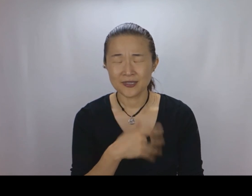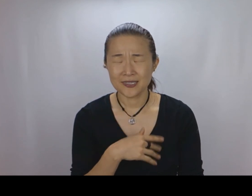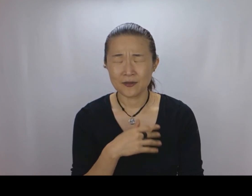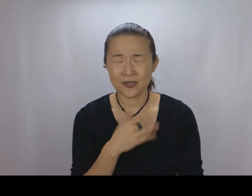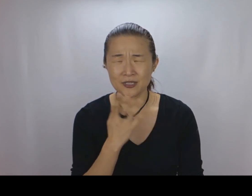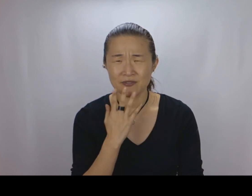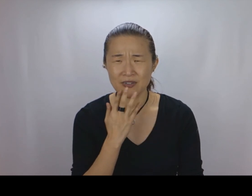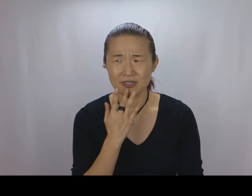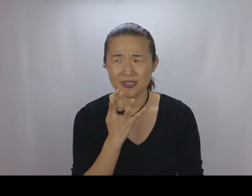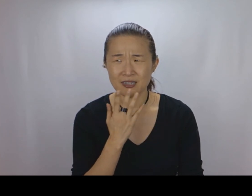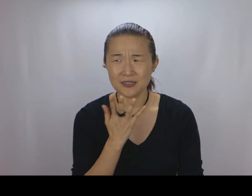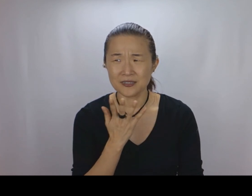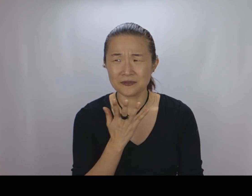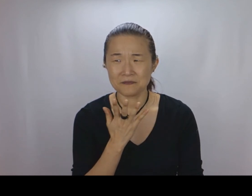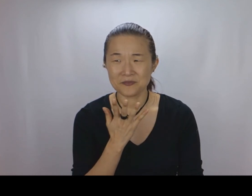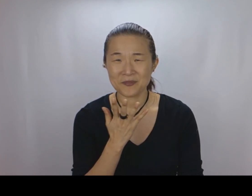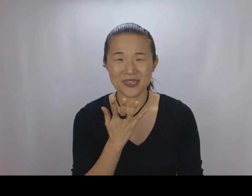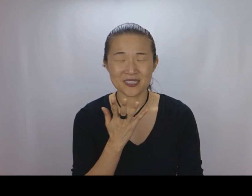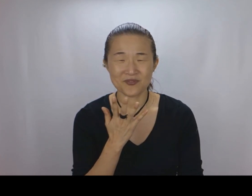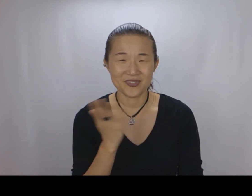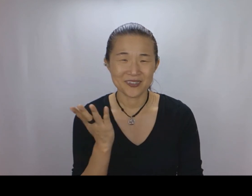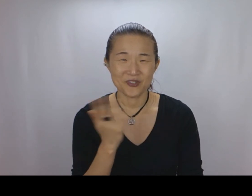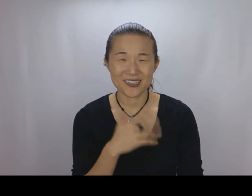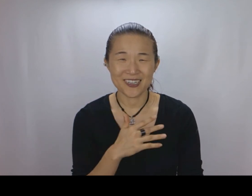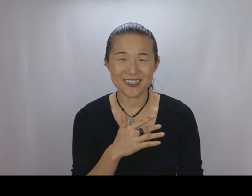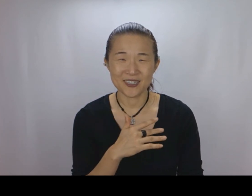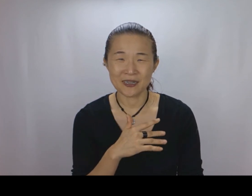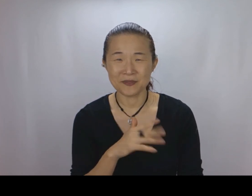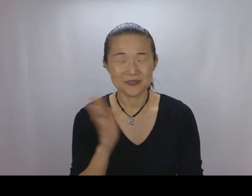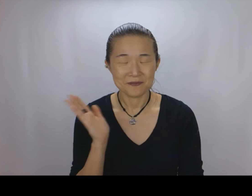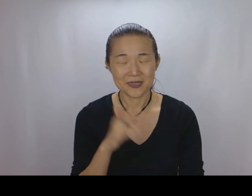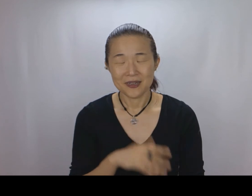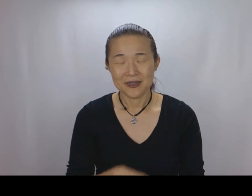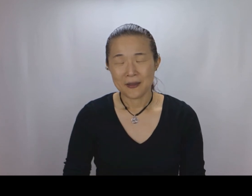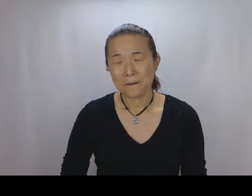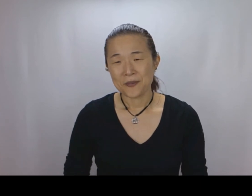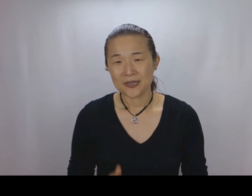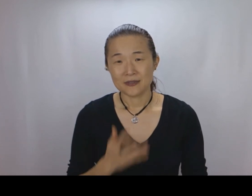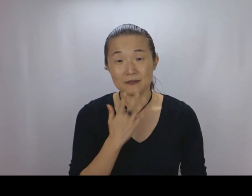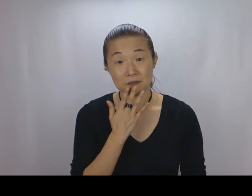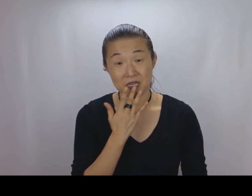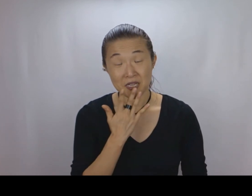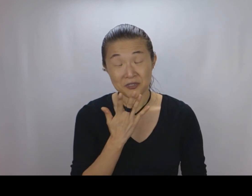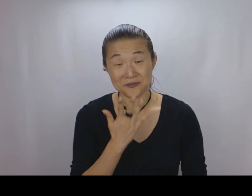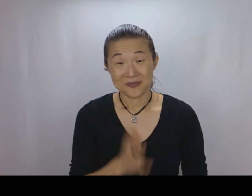When you say, What is your favorite color?" that makes for exciting times, but color.